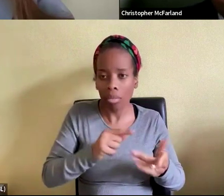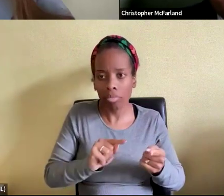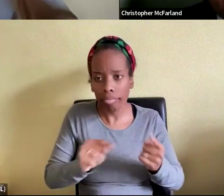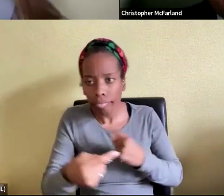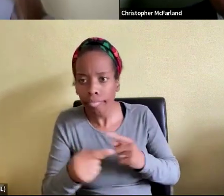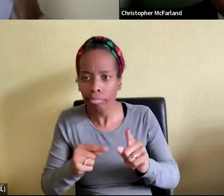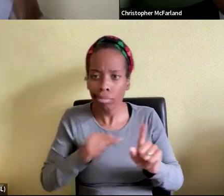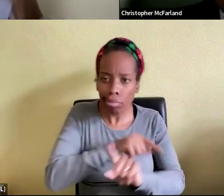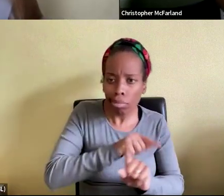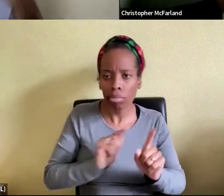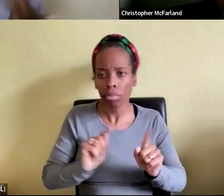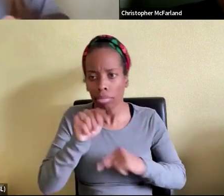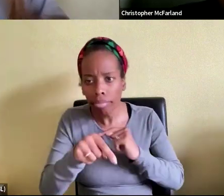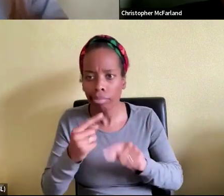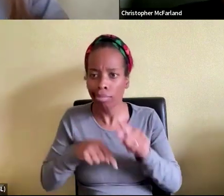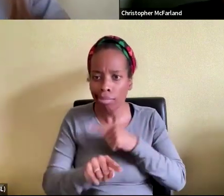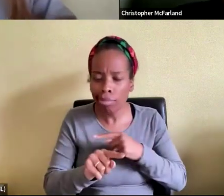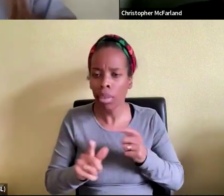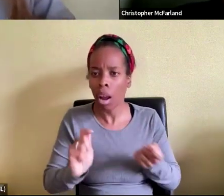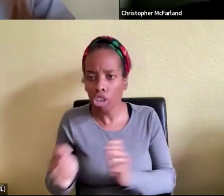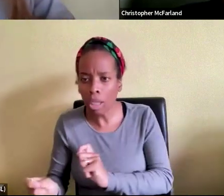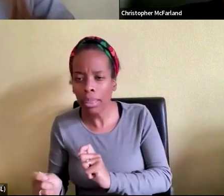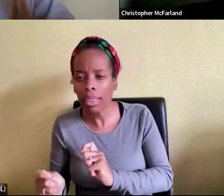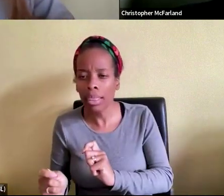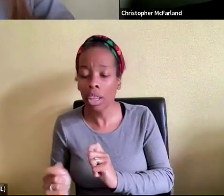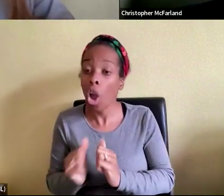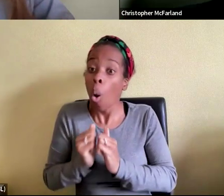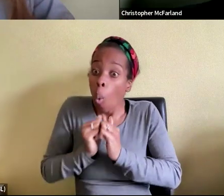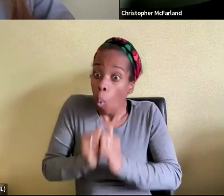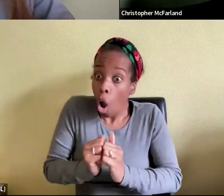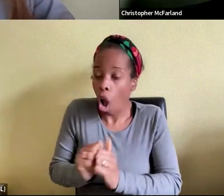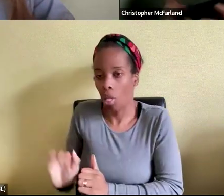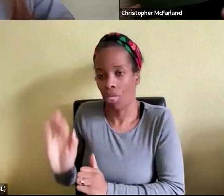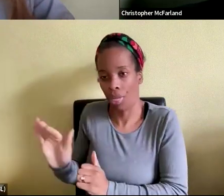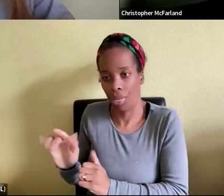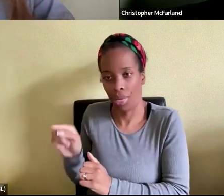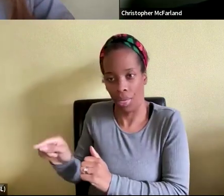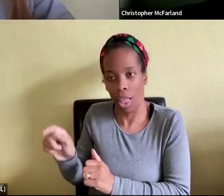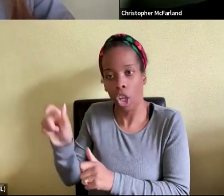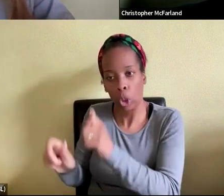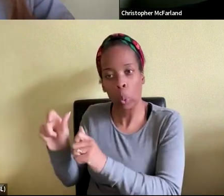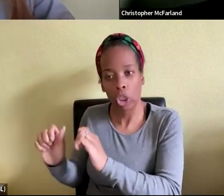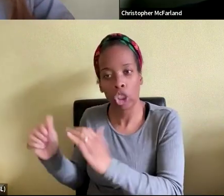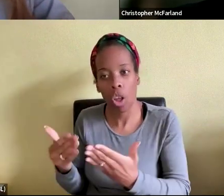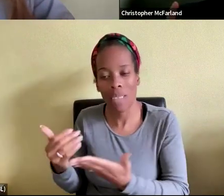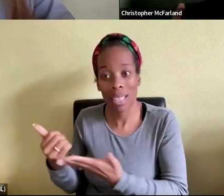get some advocacy for that. And, and also they should have a bit more understanding of other cases they've dealt with where